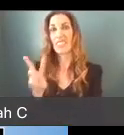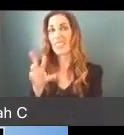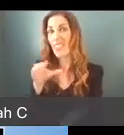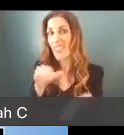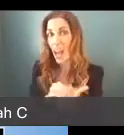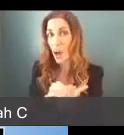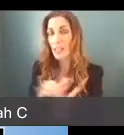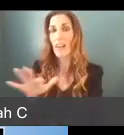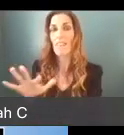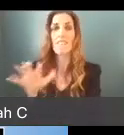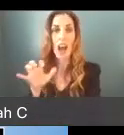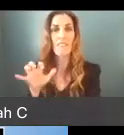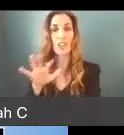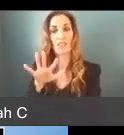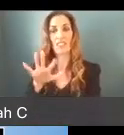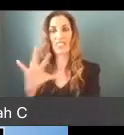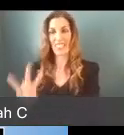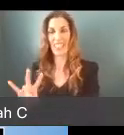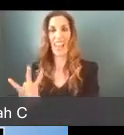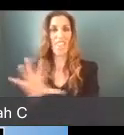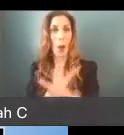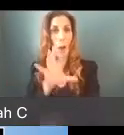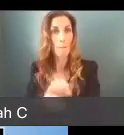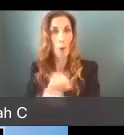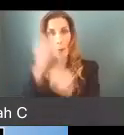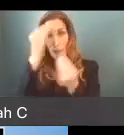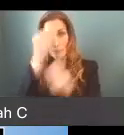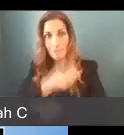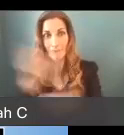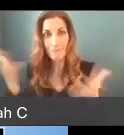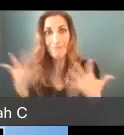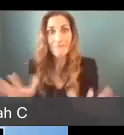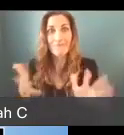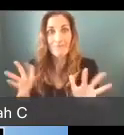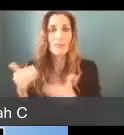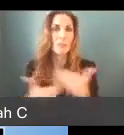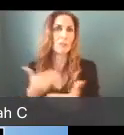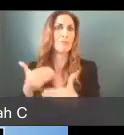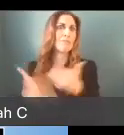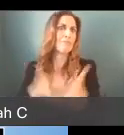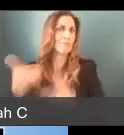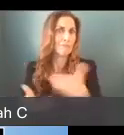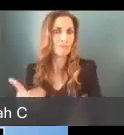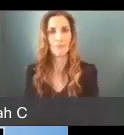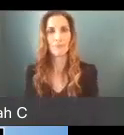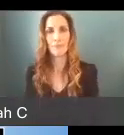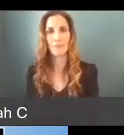appointment notifications. So we are making some progress. So let's walk through the chart this